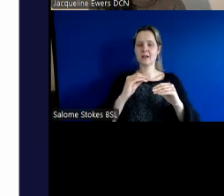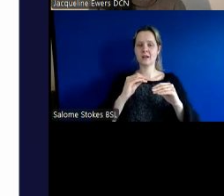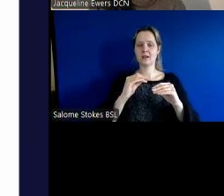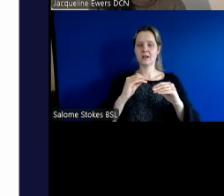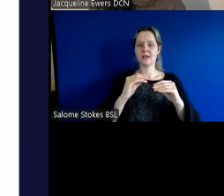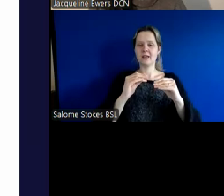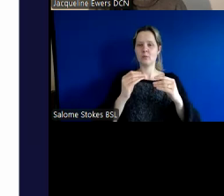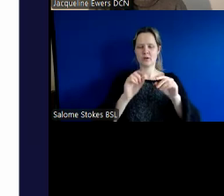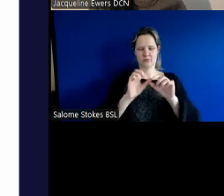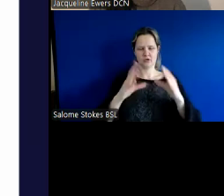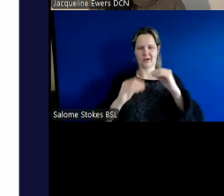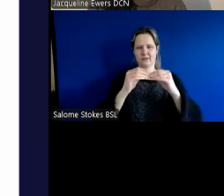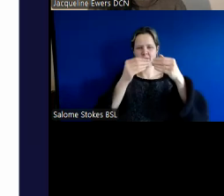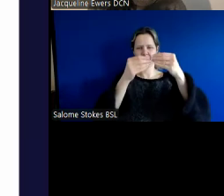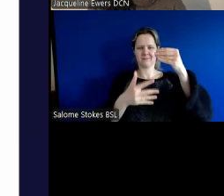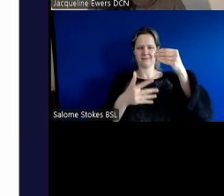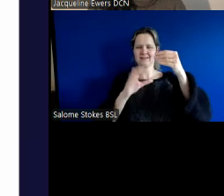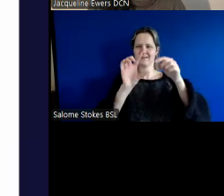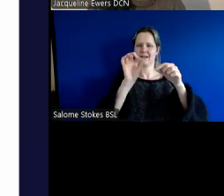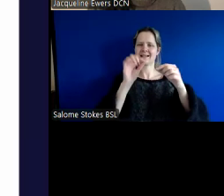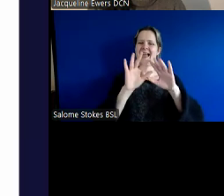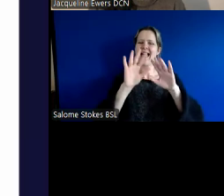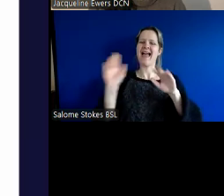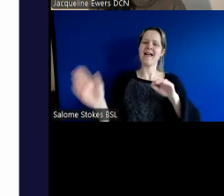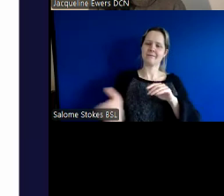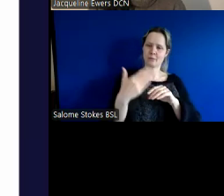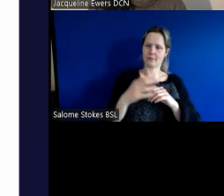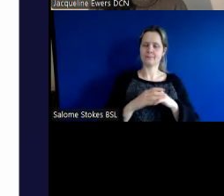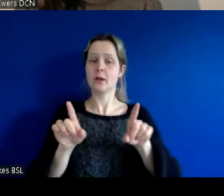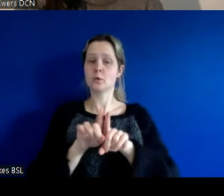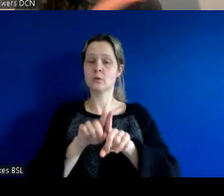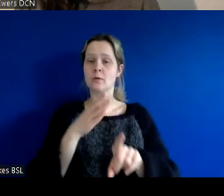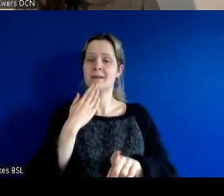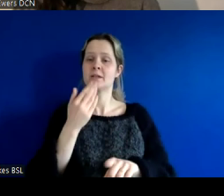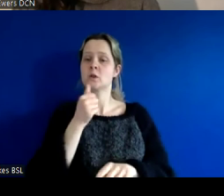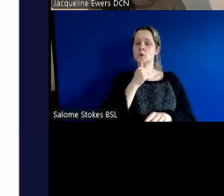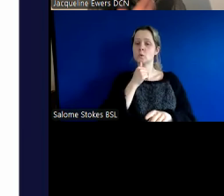and use the Q&A button to log your questions